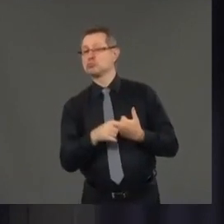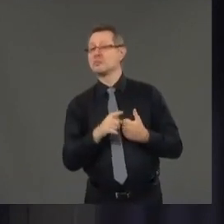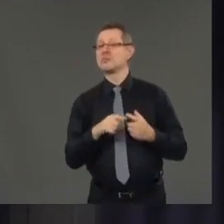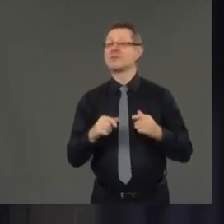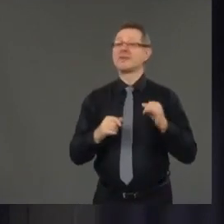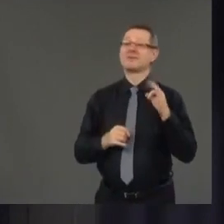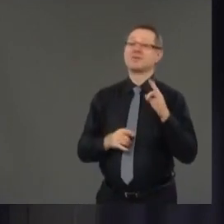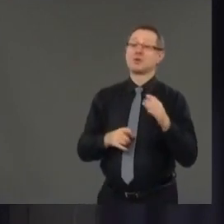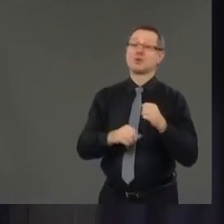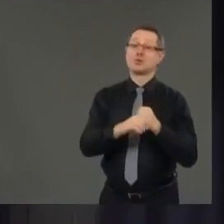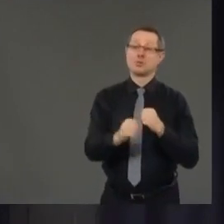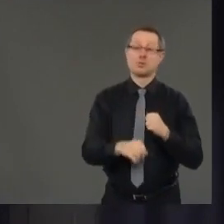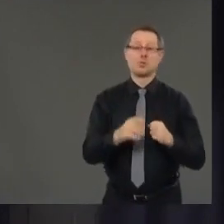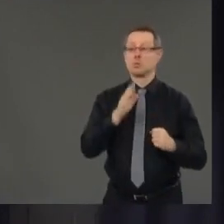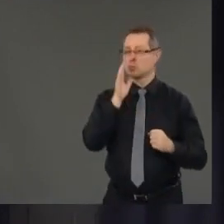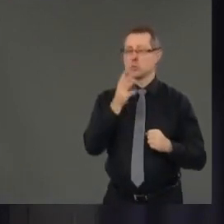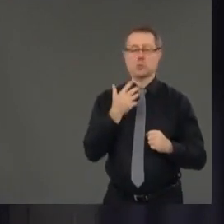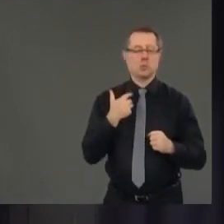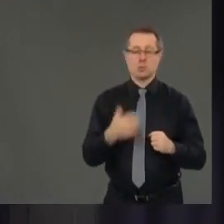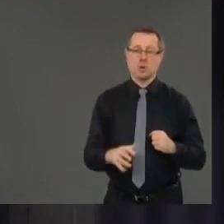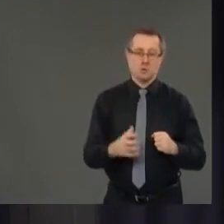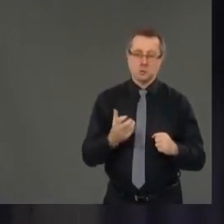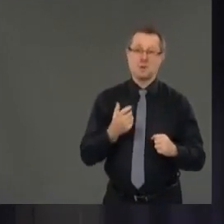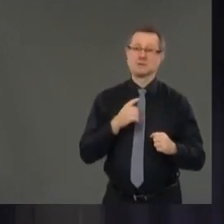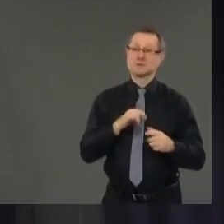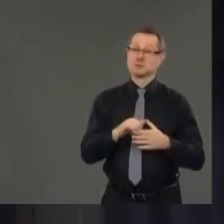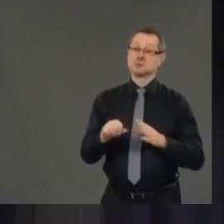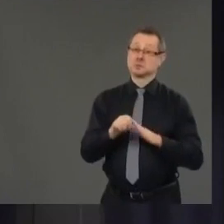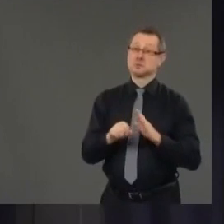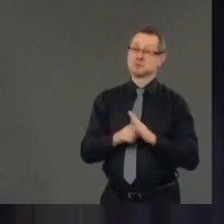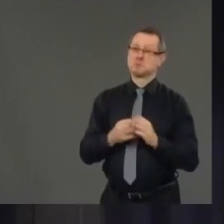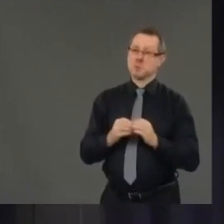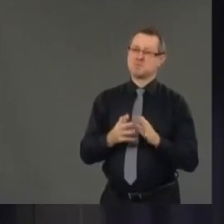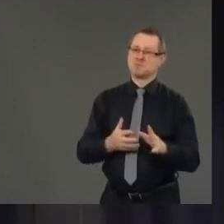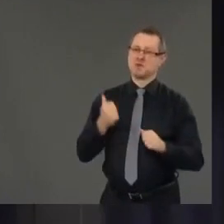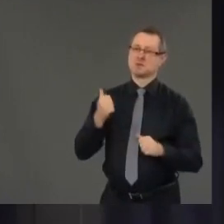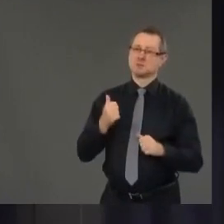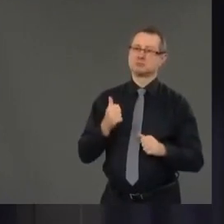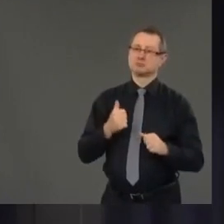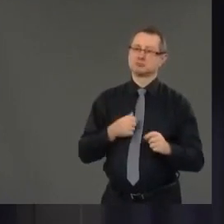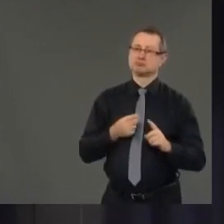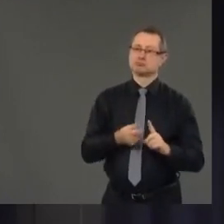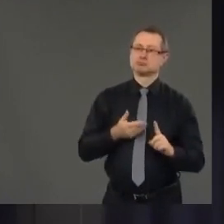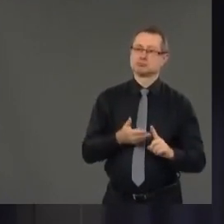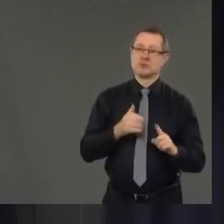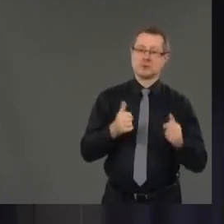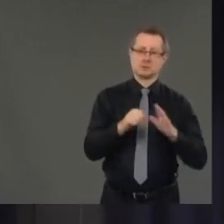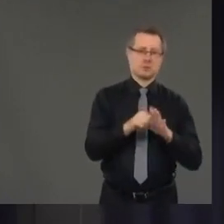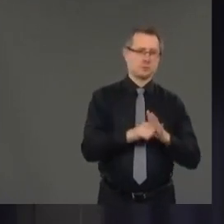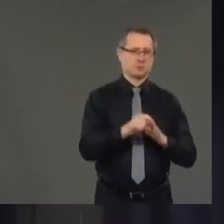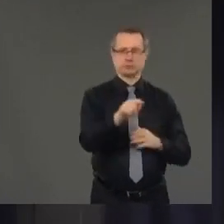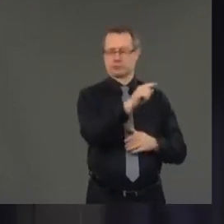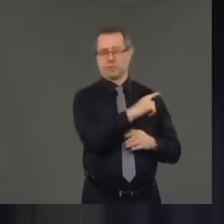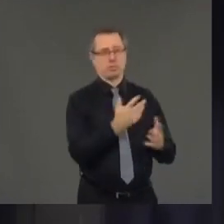REPORTS AND OBVIOUSLY, ANY LAG